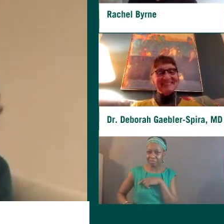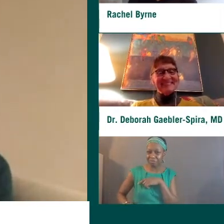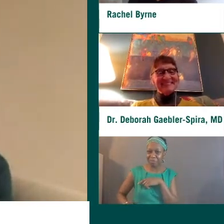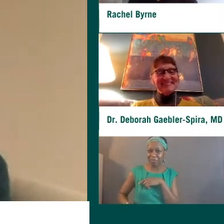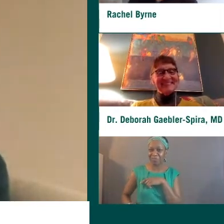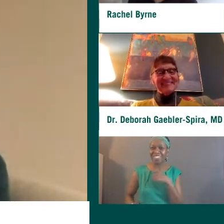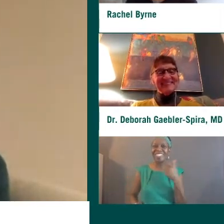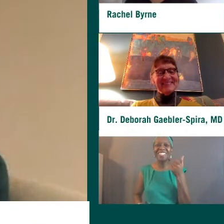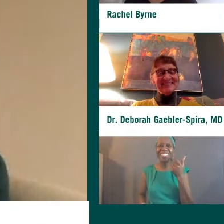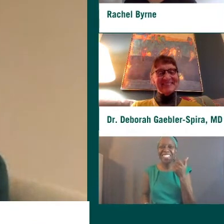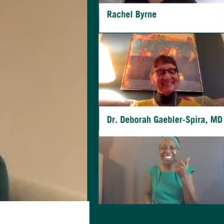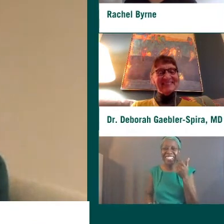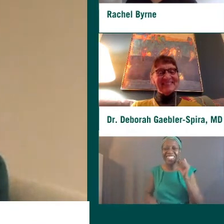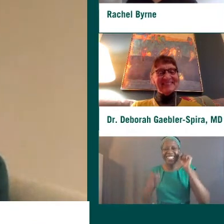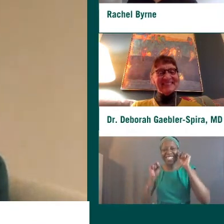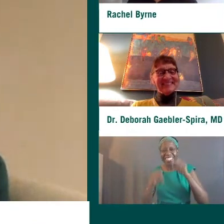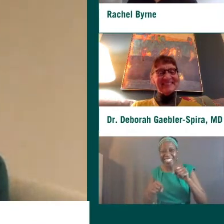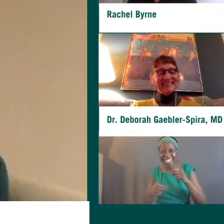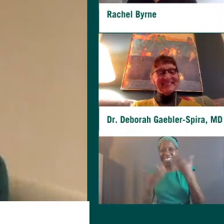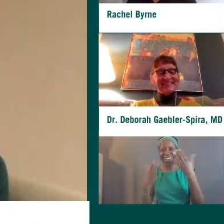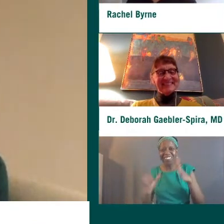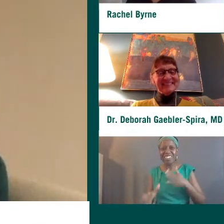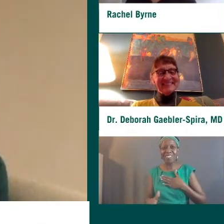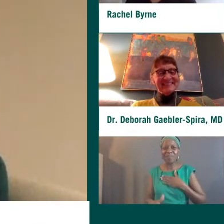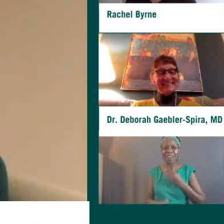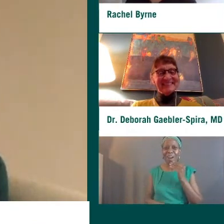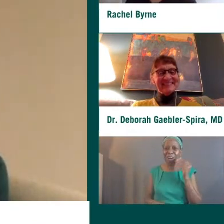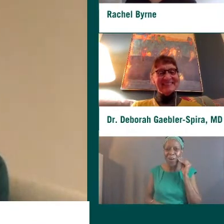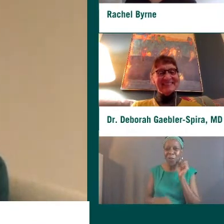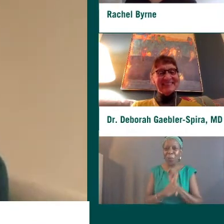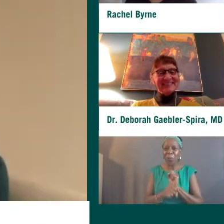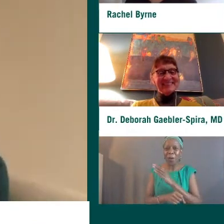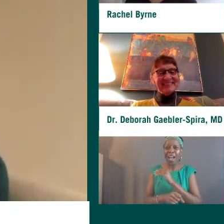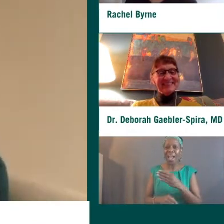Yes, I do do my homework and my dad, he .